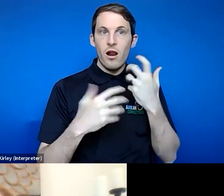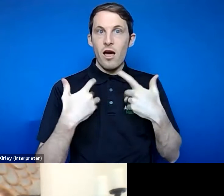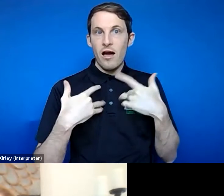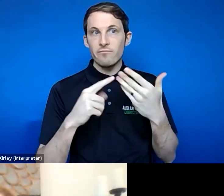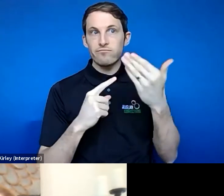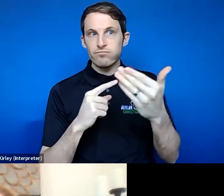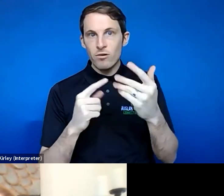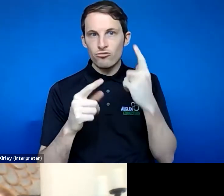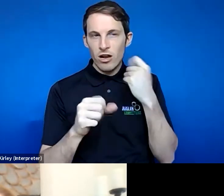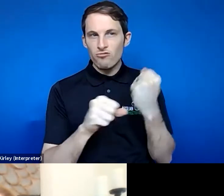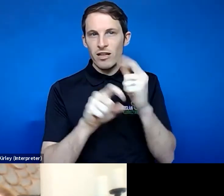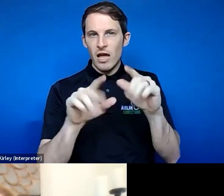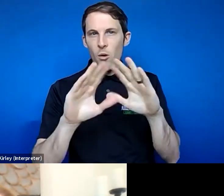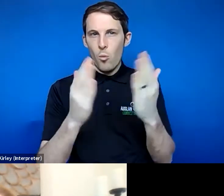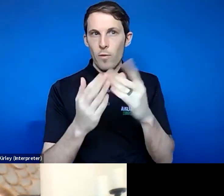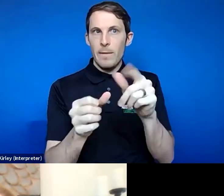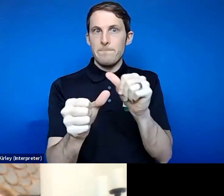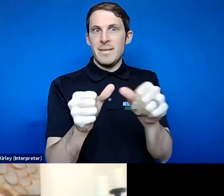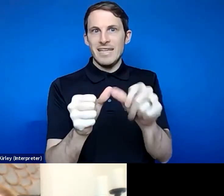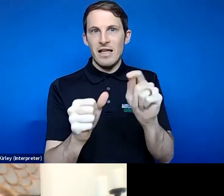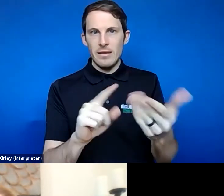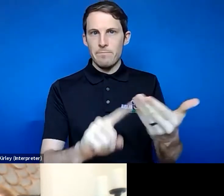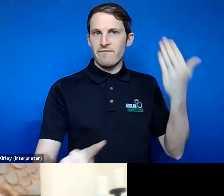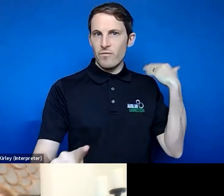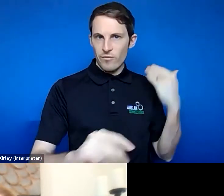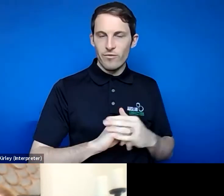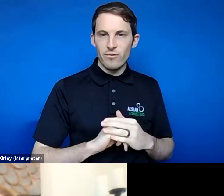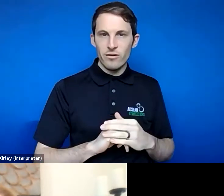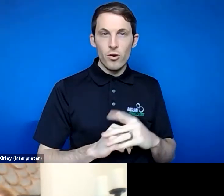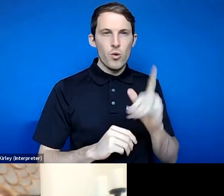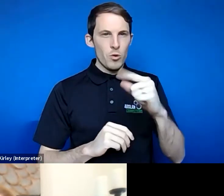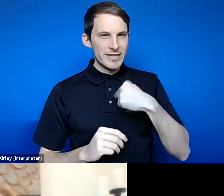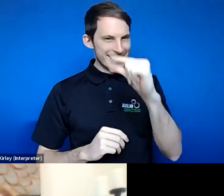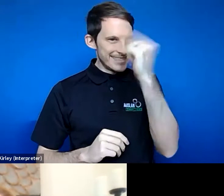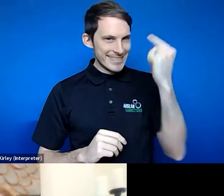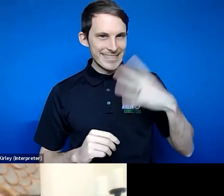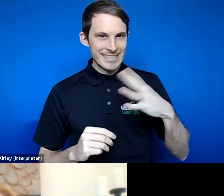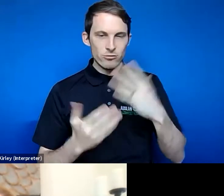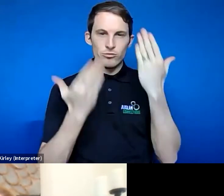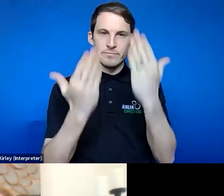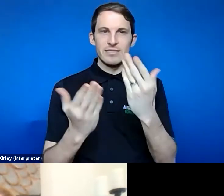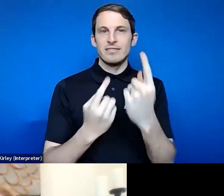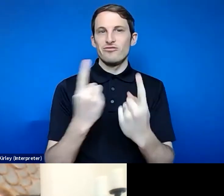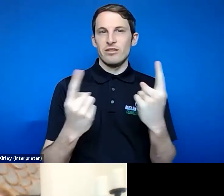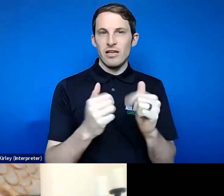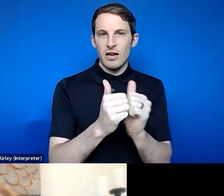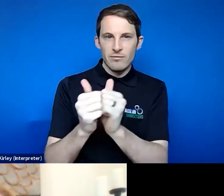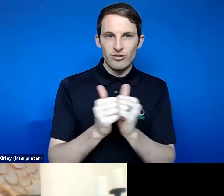before. What we need from here is respect for each other, collaboration, and determination.